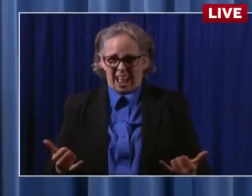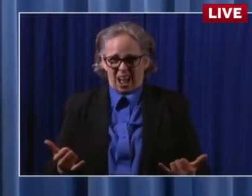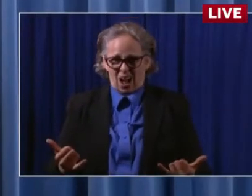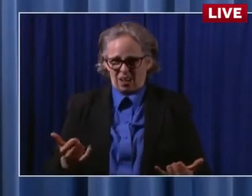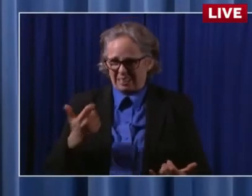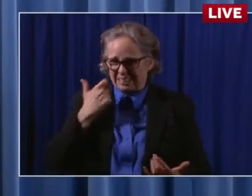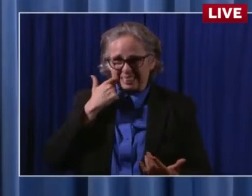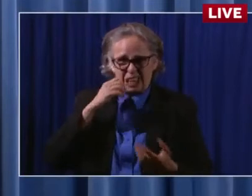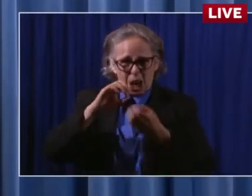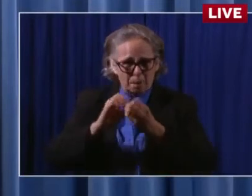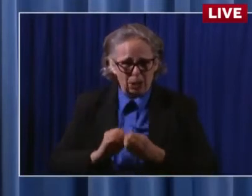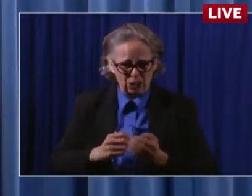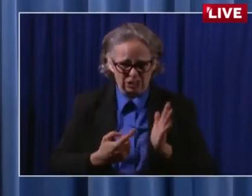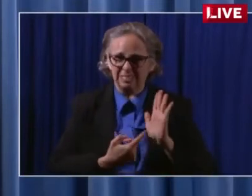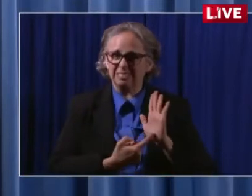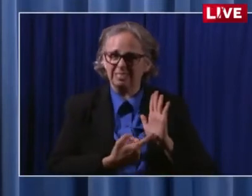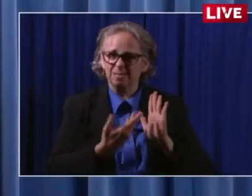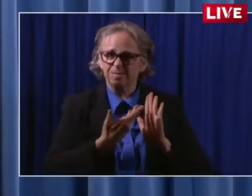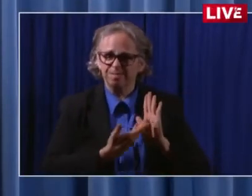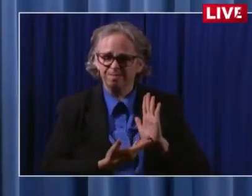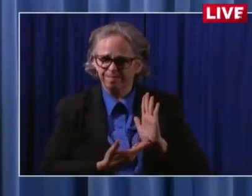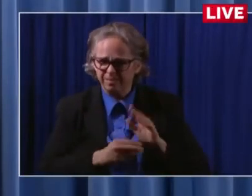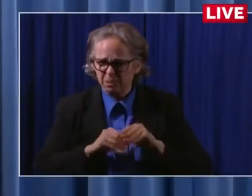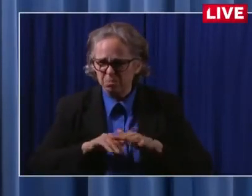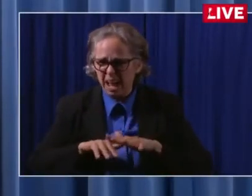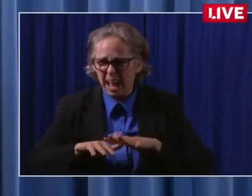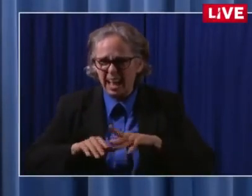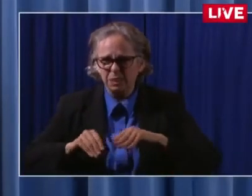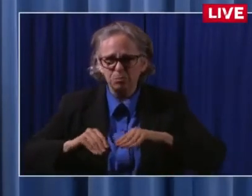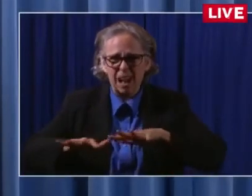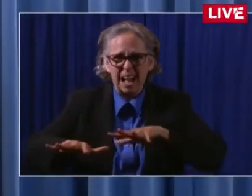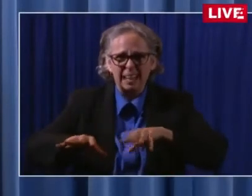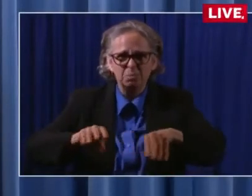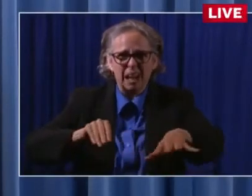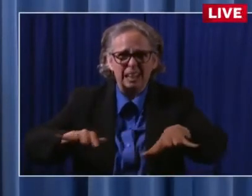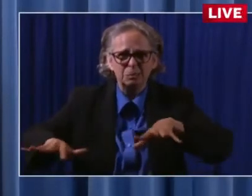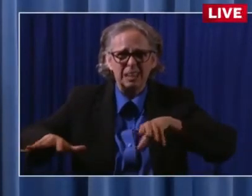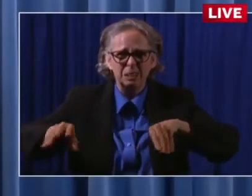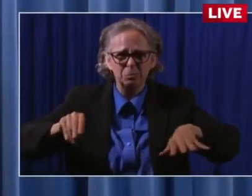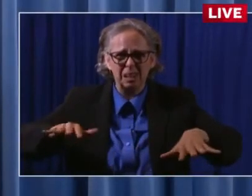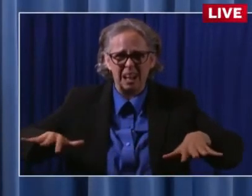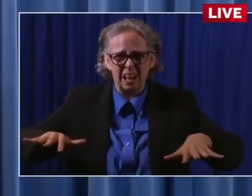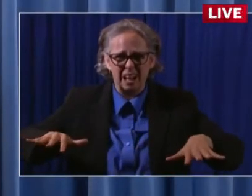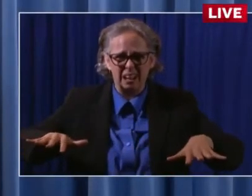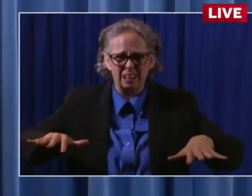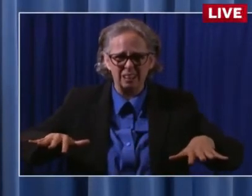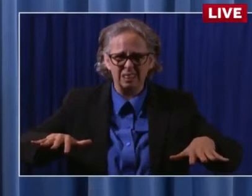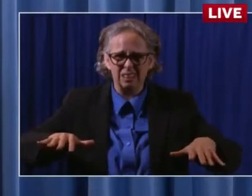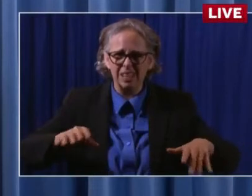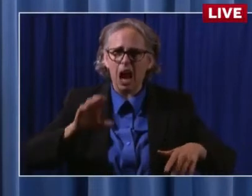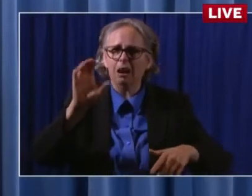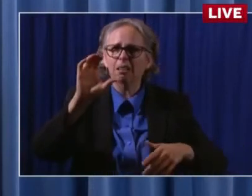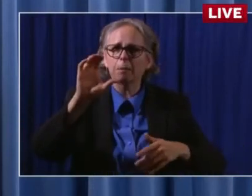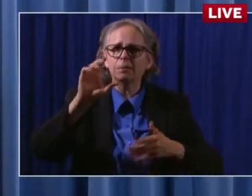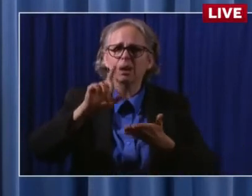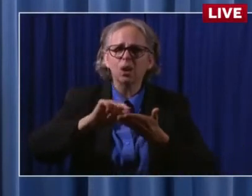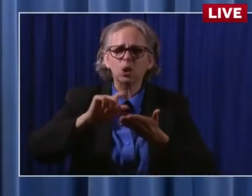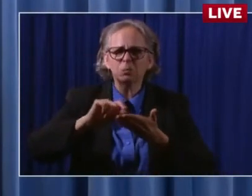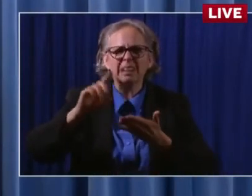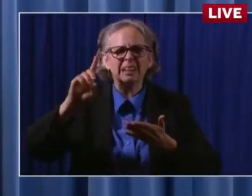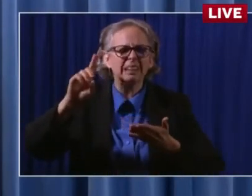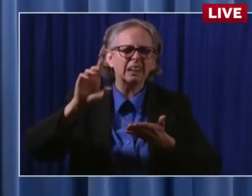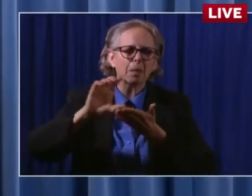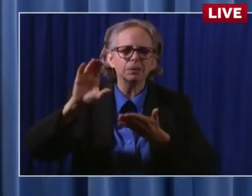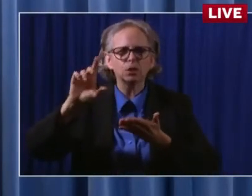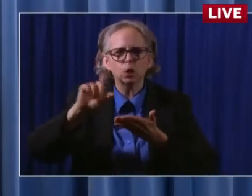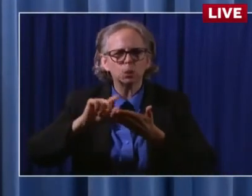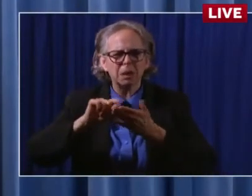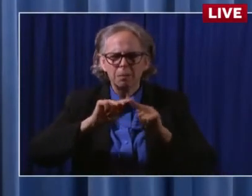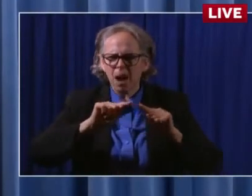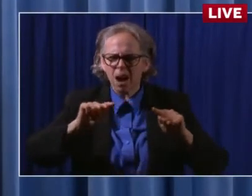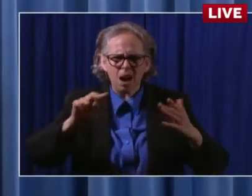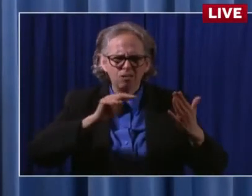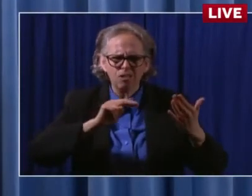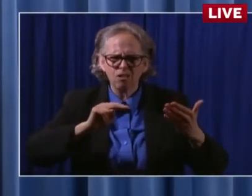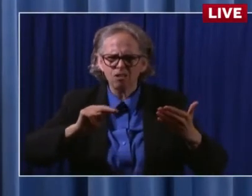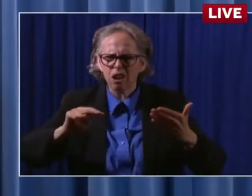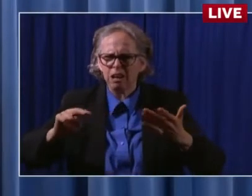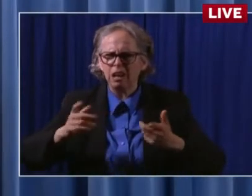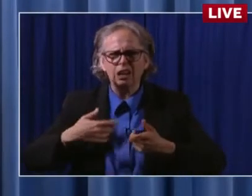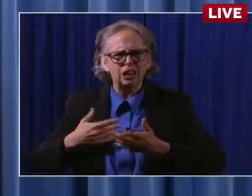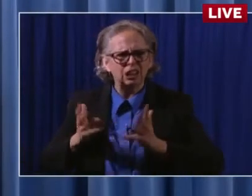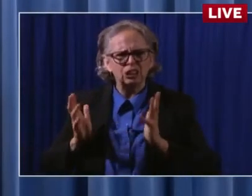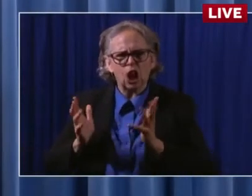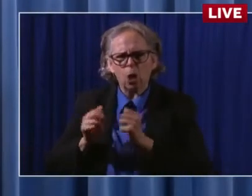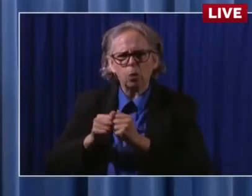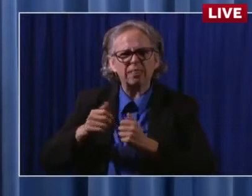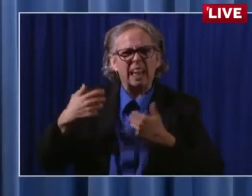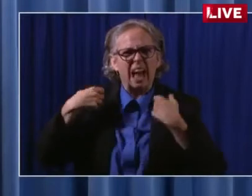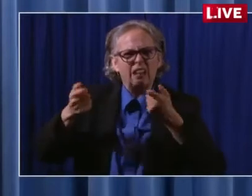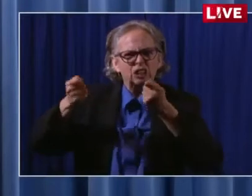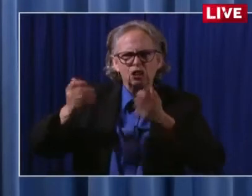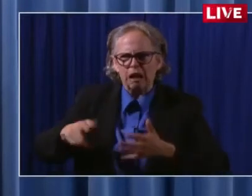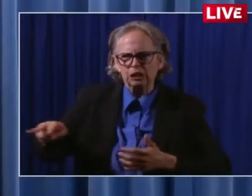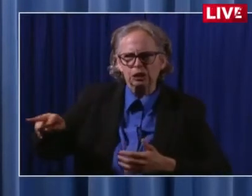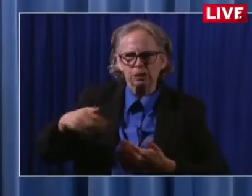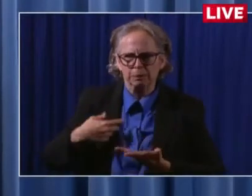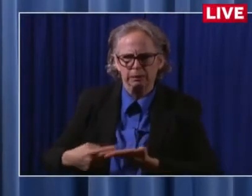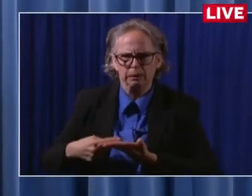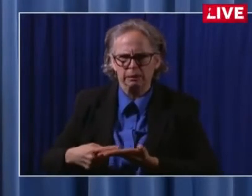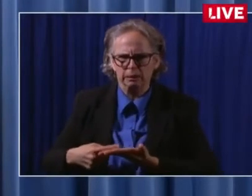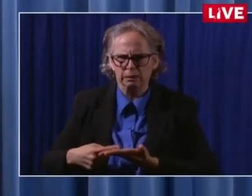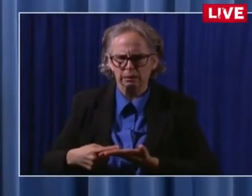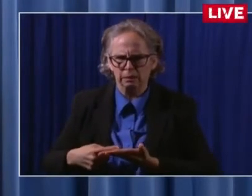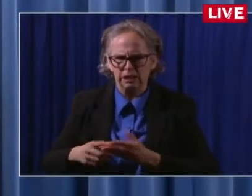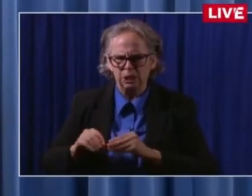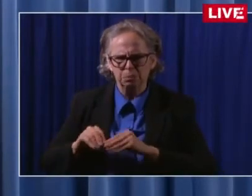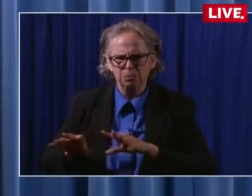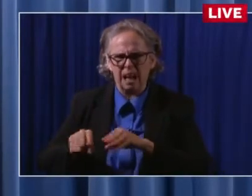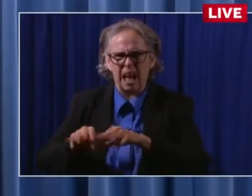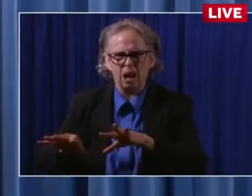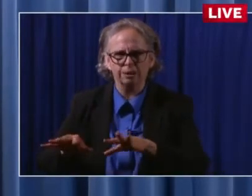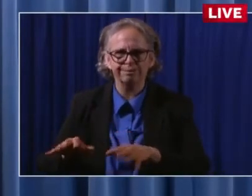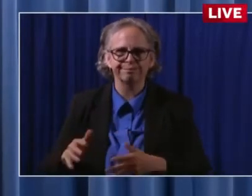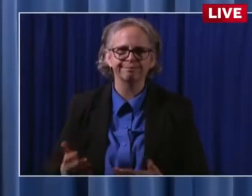WHAT WE ARE SIMPLY SAYING IS THAT WE DO HAVE EXAMPLES, AND I WILL GET YOU THE EXAMPLES, BUT THERE CERTAINLY REPORTED IN THE COLUMBUS DISPATCH AND IN OTHER PAPERS, AND I CAN TELL YOU FROM